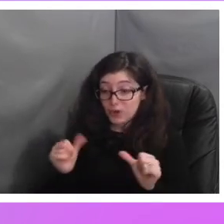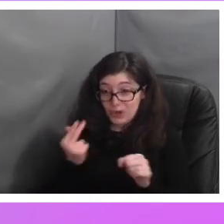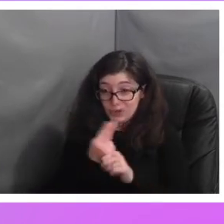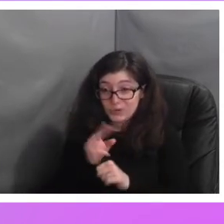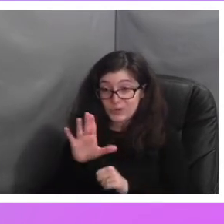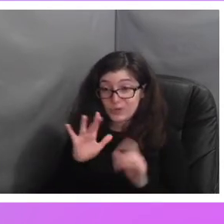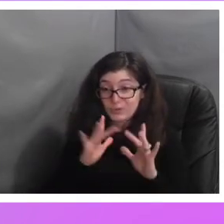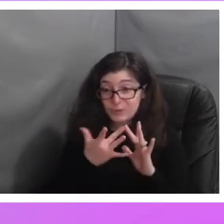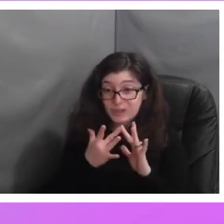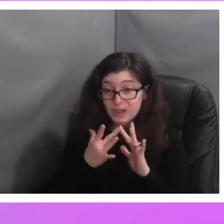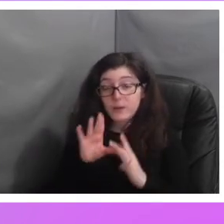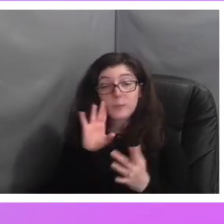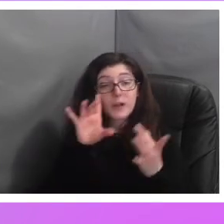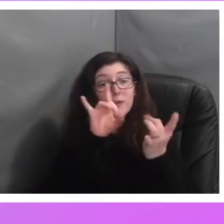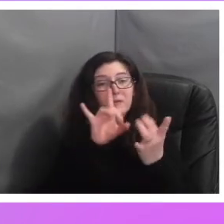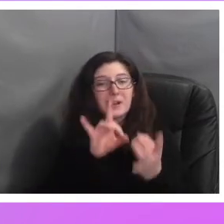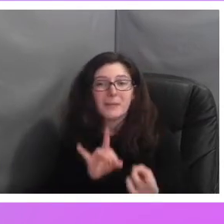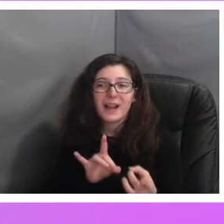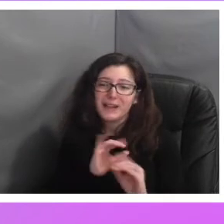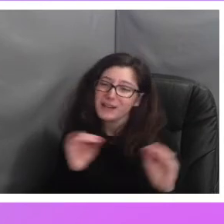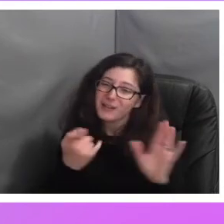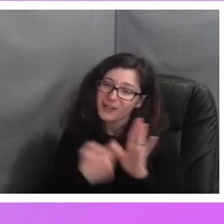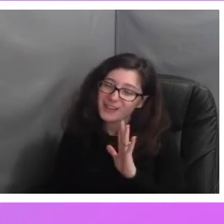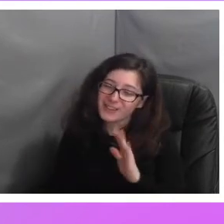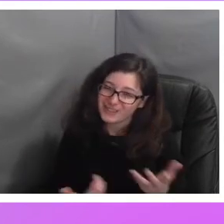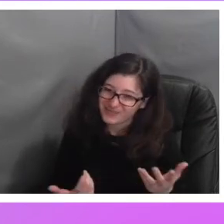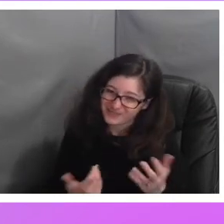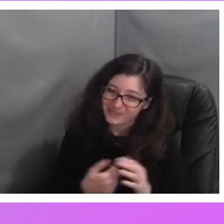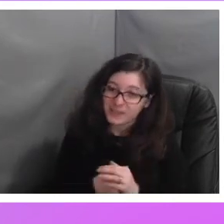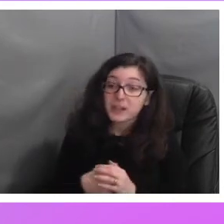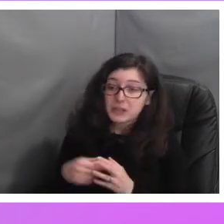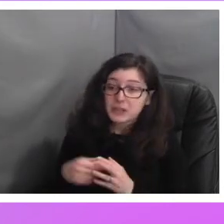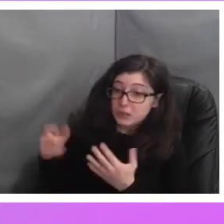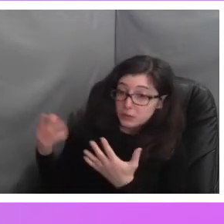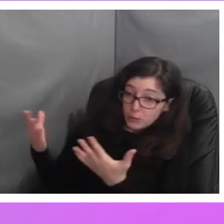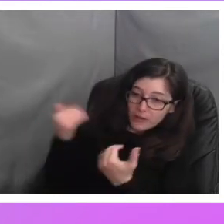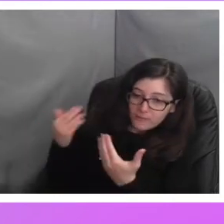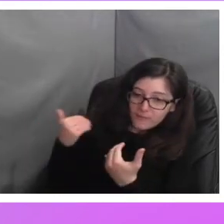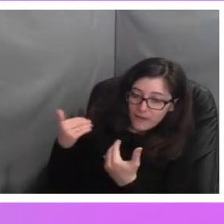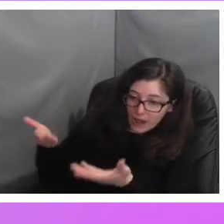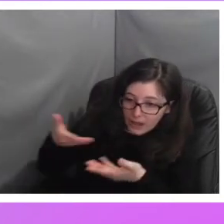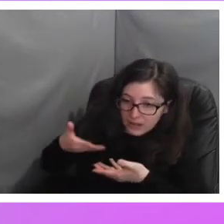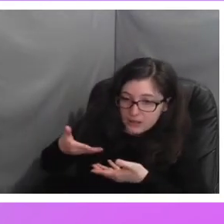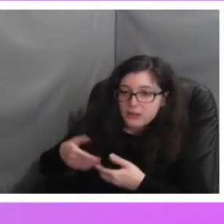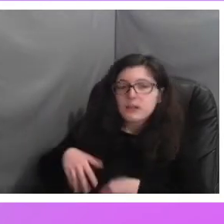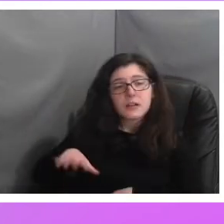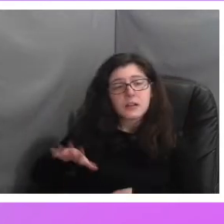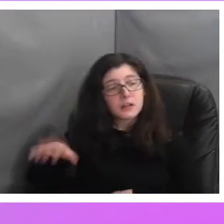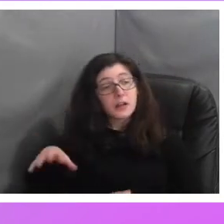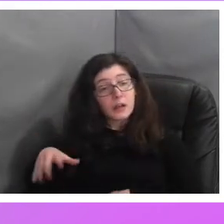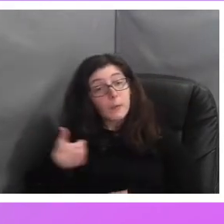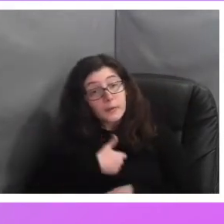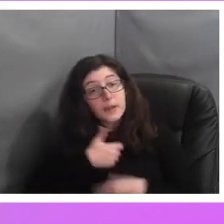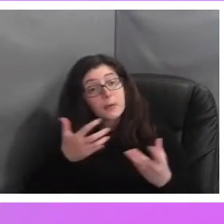will give you feedback for free. So invite it, really say, "We really want to hear from you",